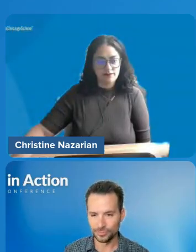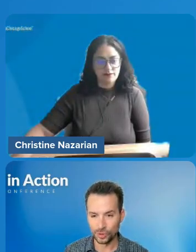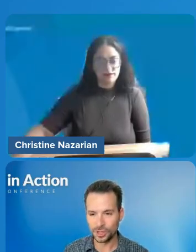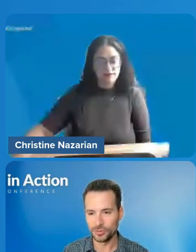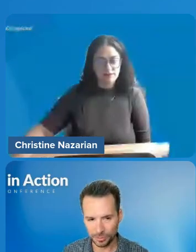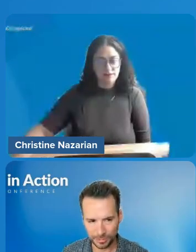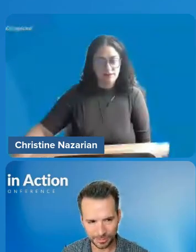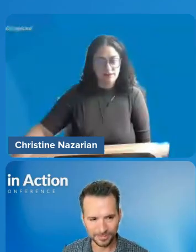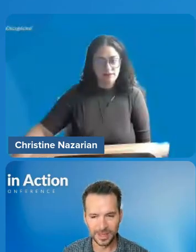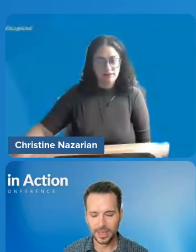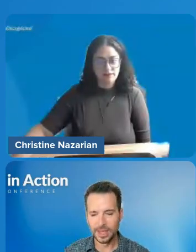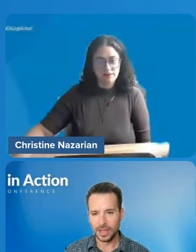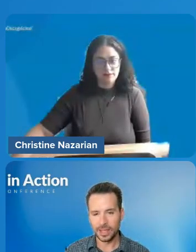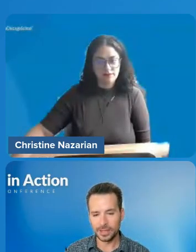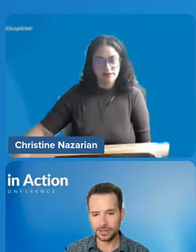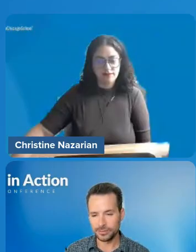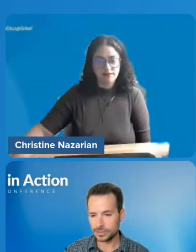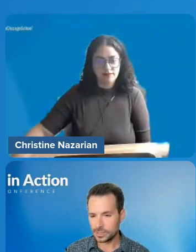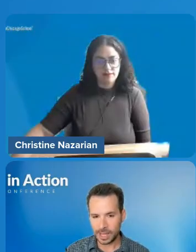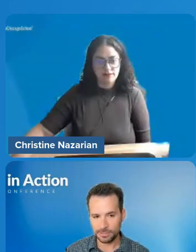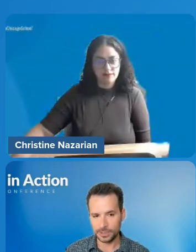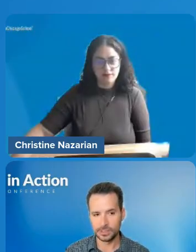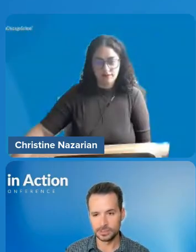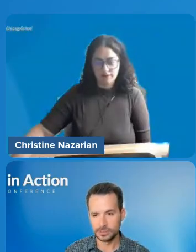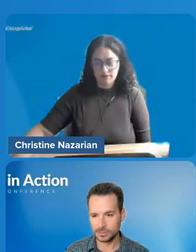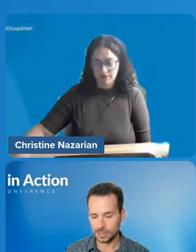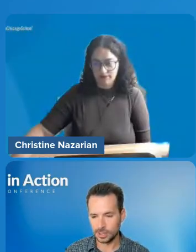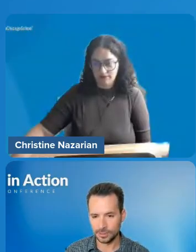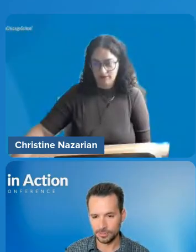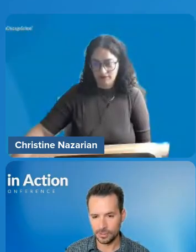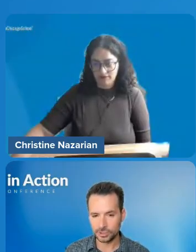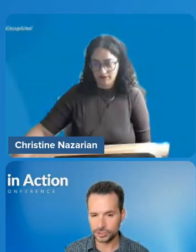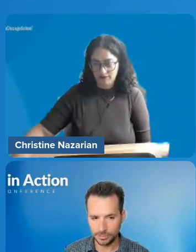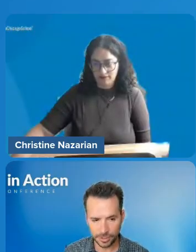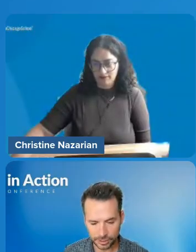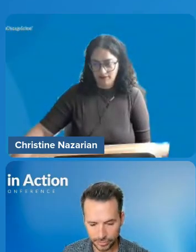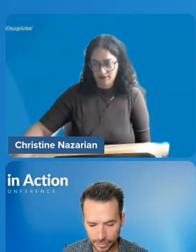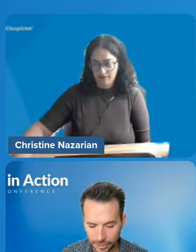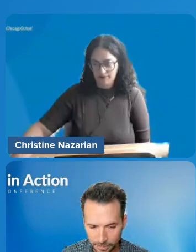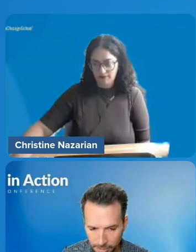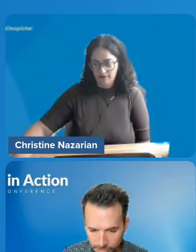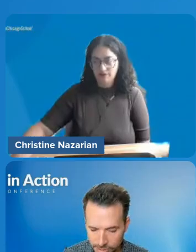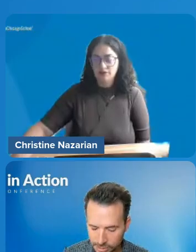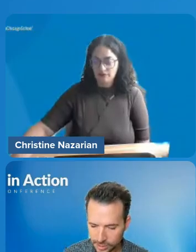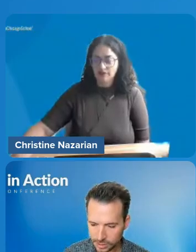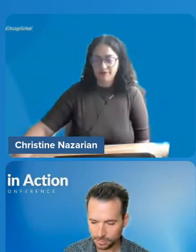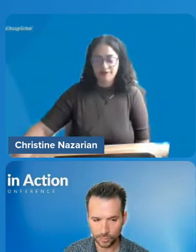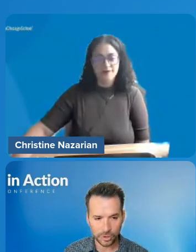working with real people. And this gap is not just in marriage and family therapy, which is the discipline we're in,